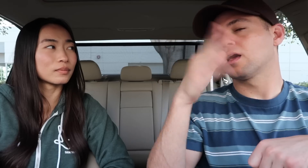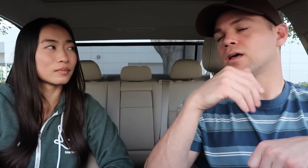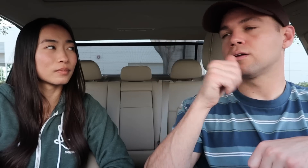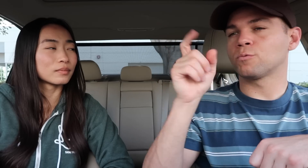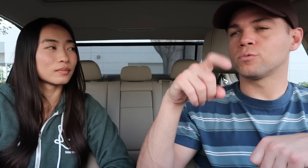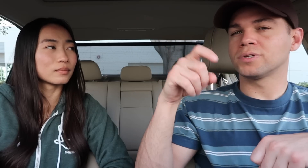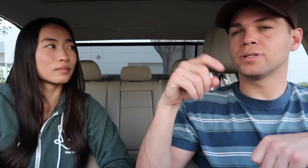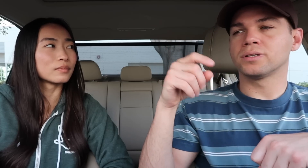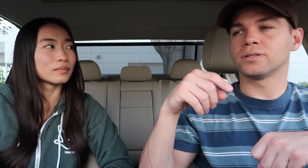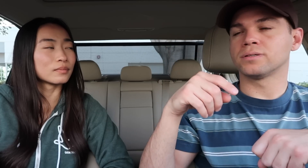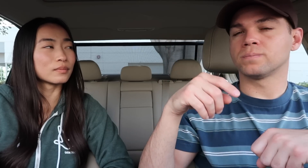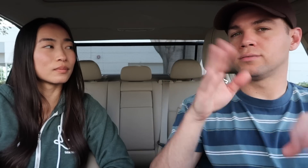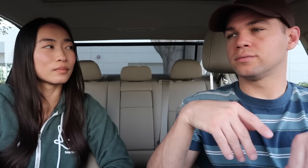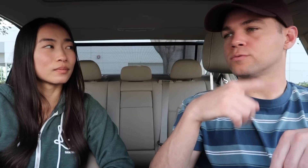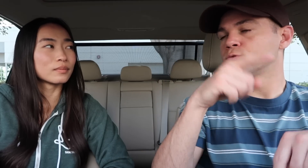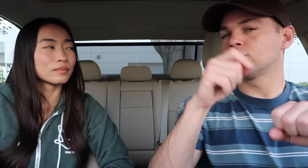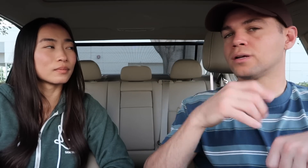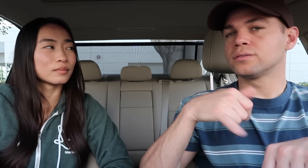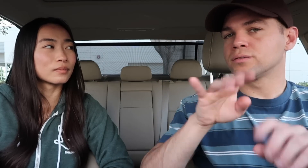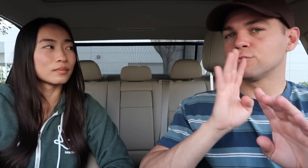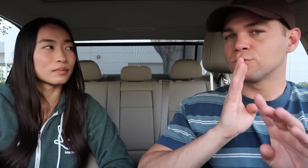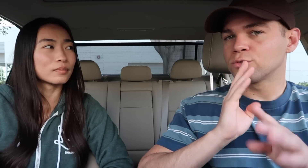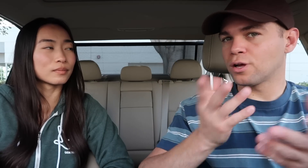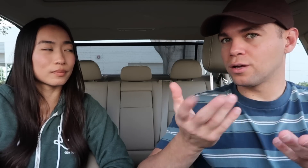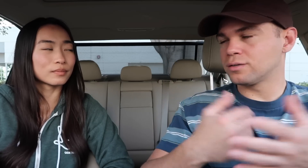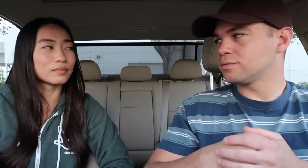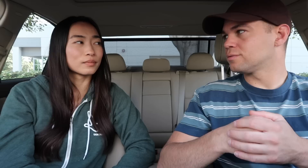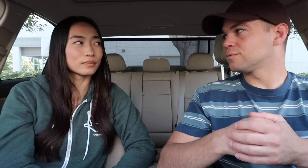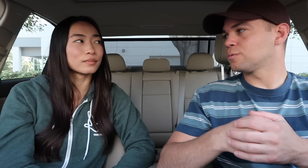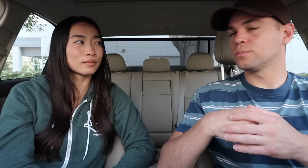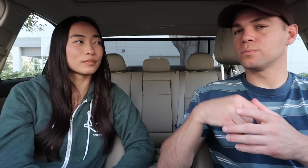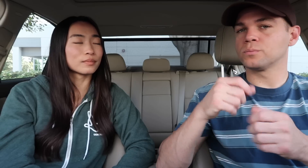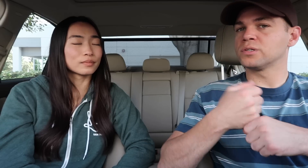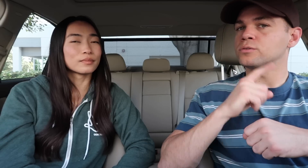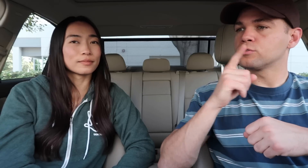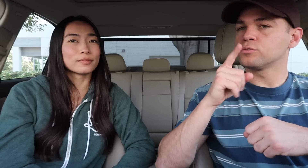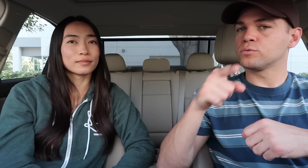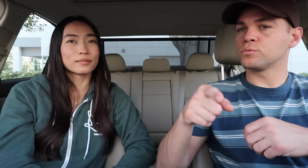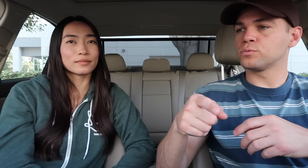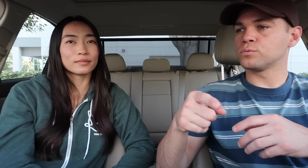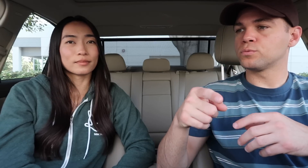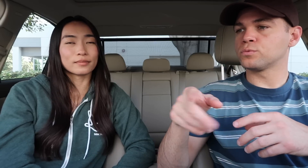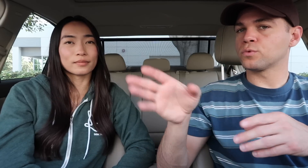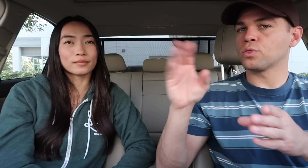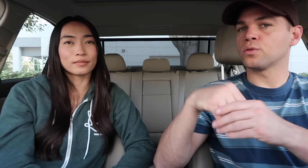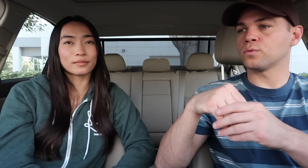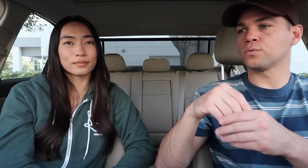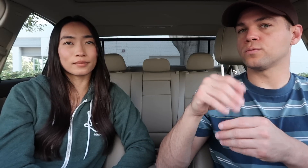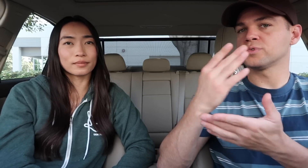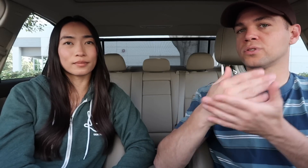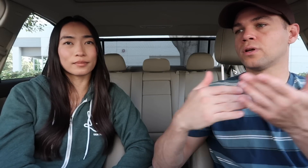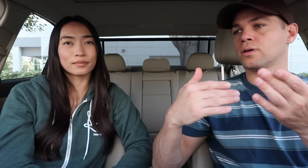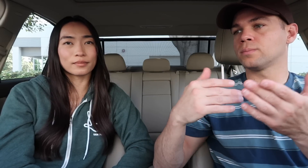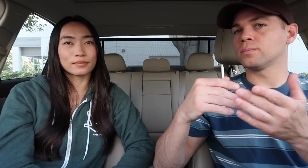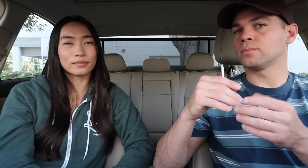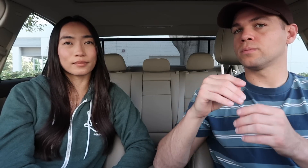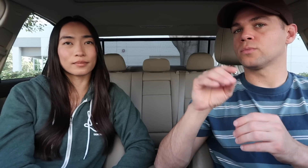"oh we don't need to sign she can still talk." make sure you include some